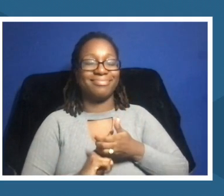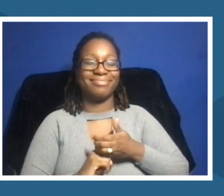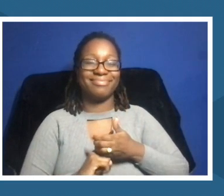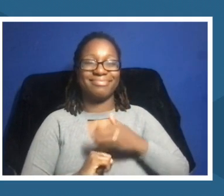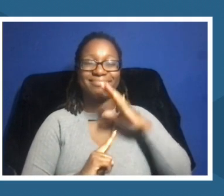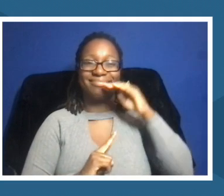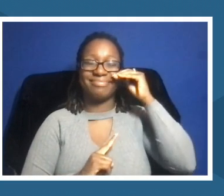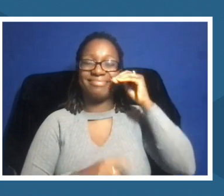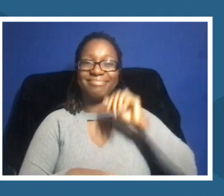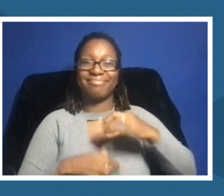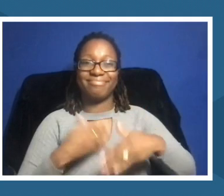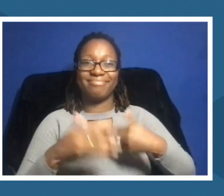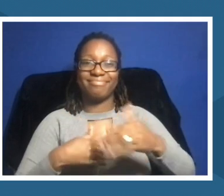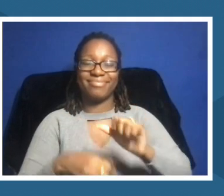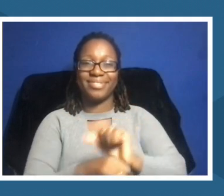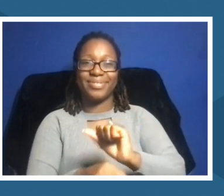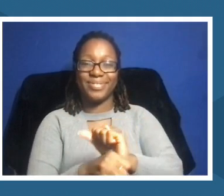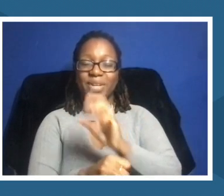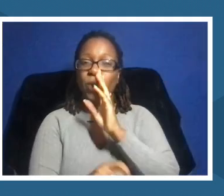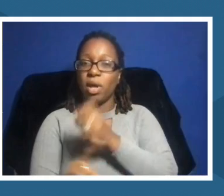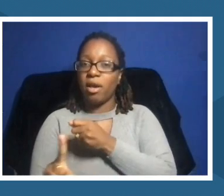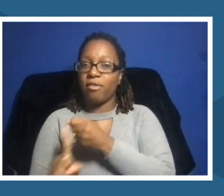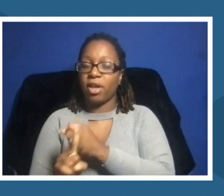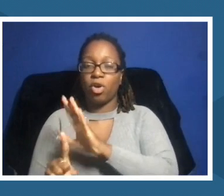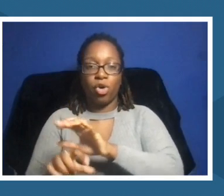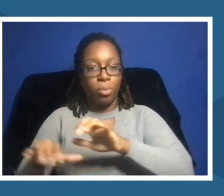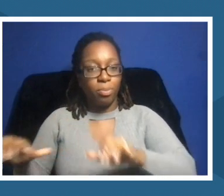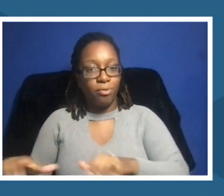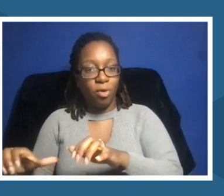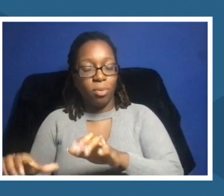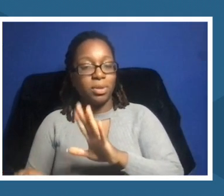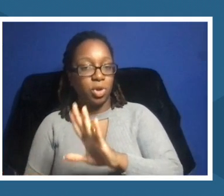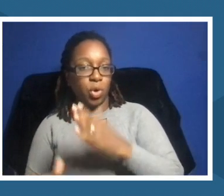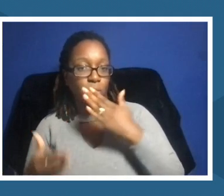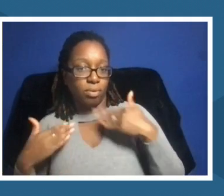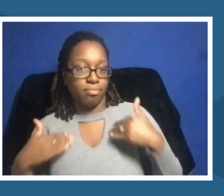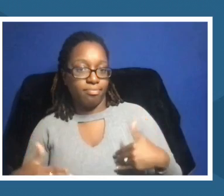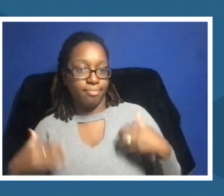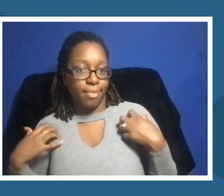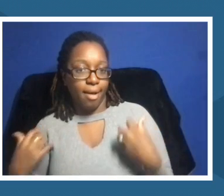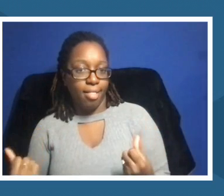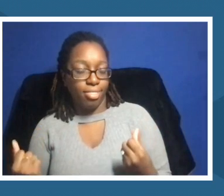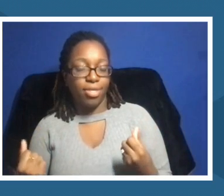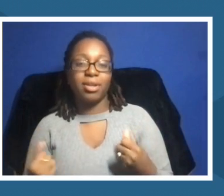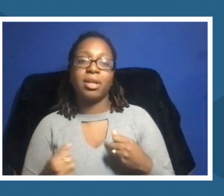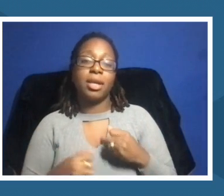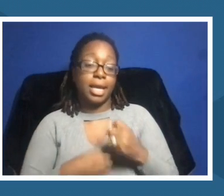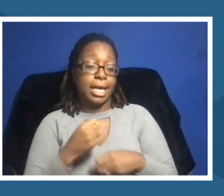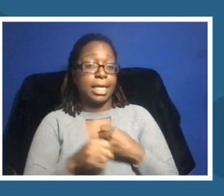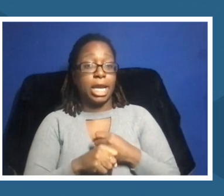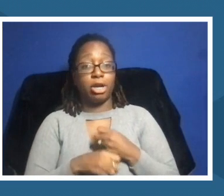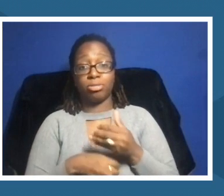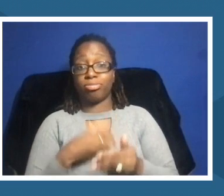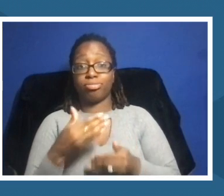her well-being as the years go on jenny increasingly feels the disconnect between her